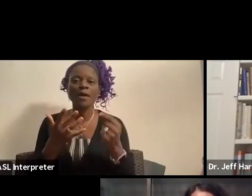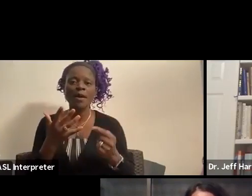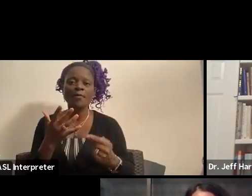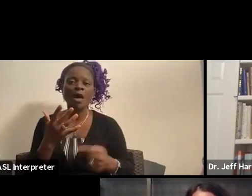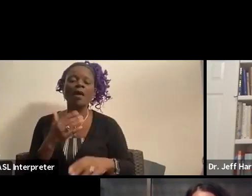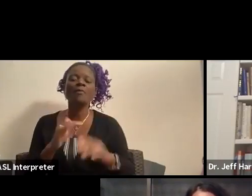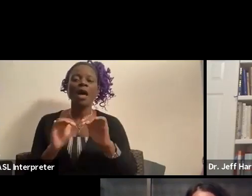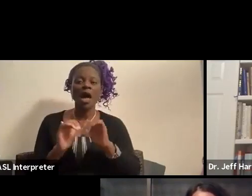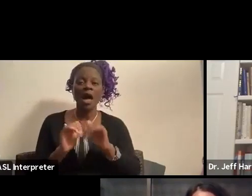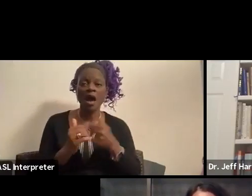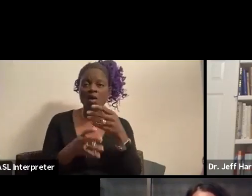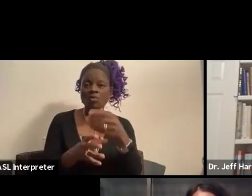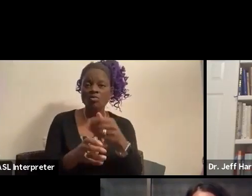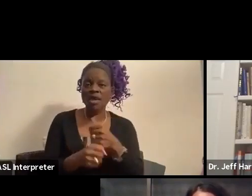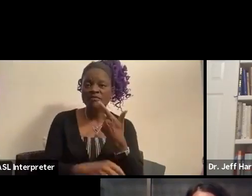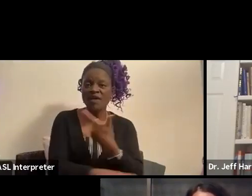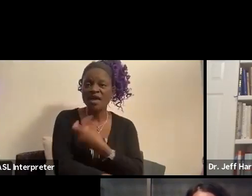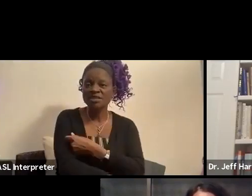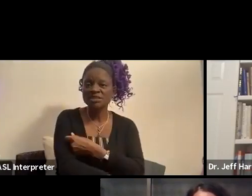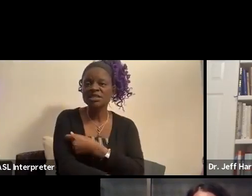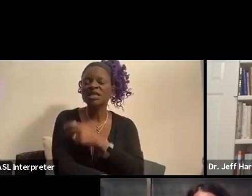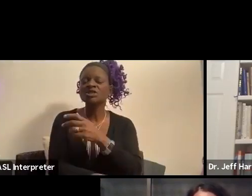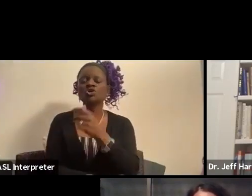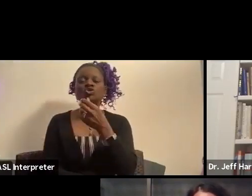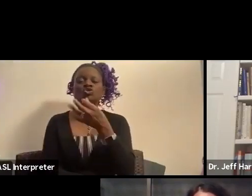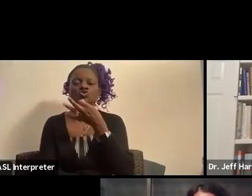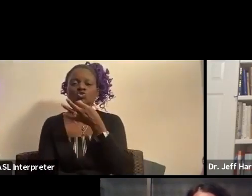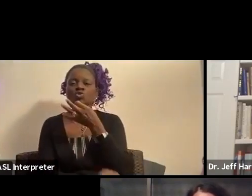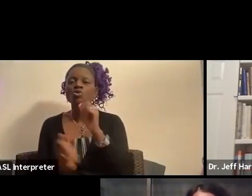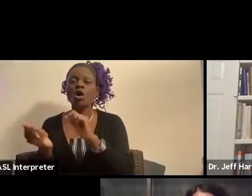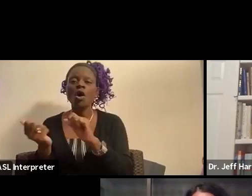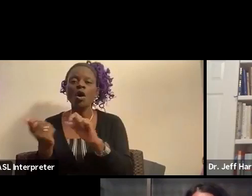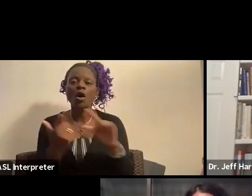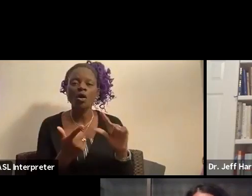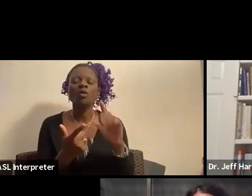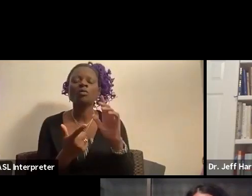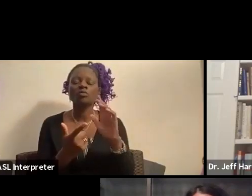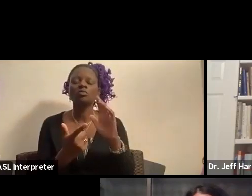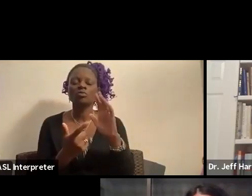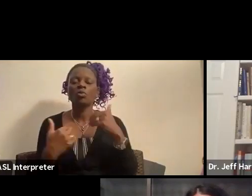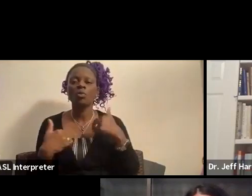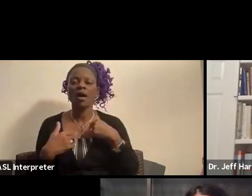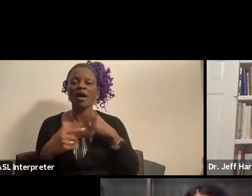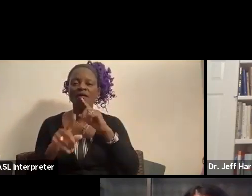We all still need to be patient because the issue is the vaccine supply. But yes, other options, other